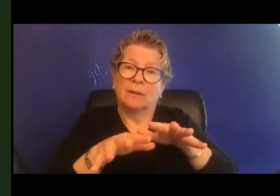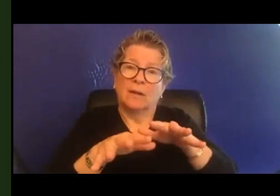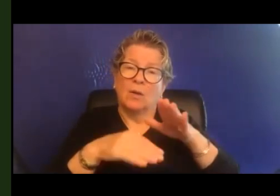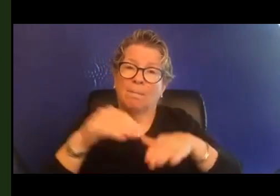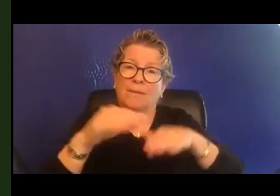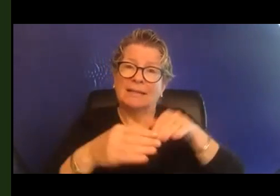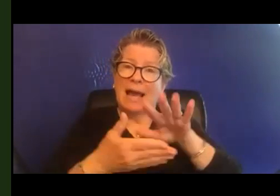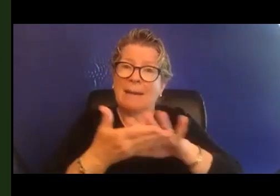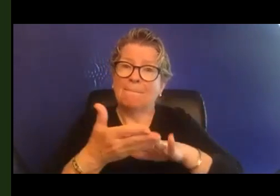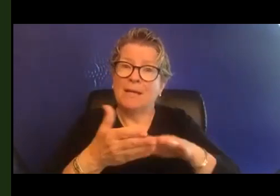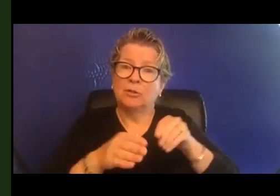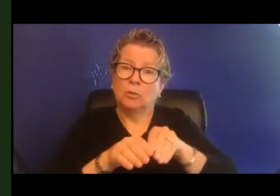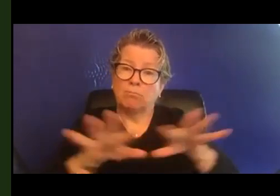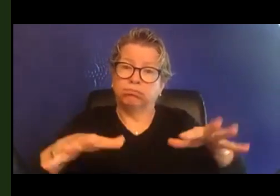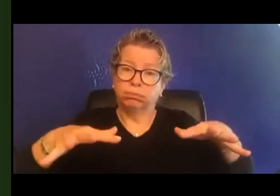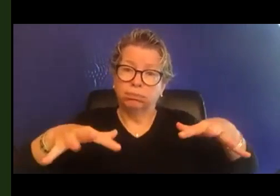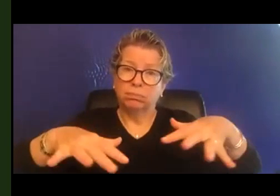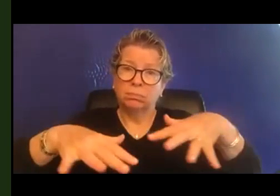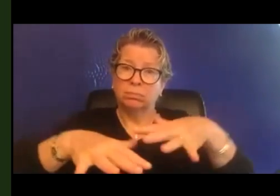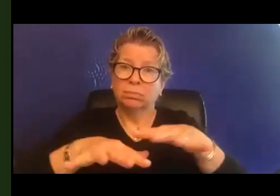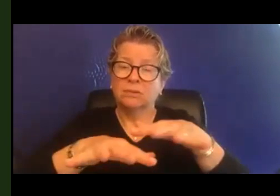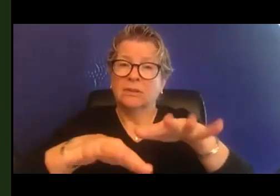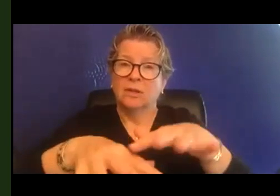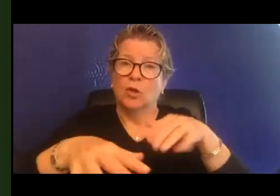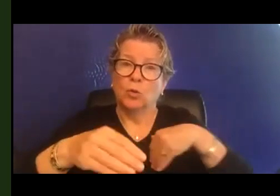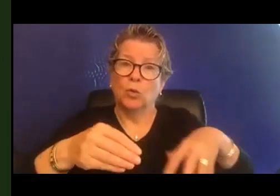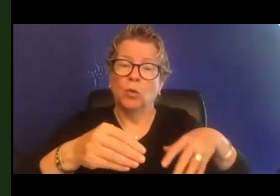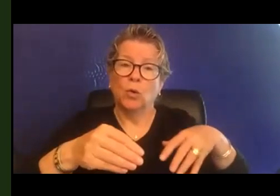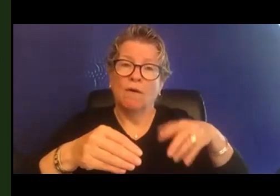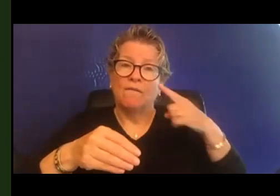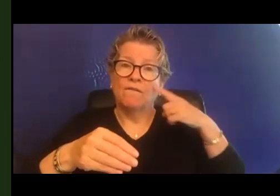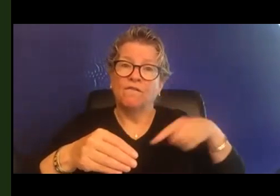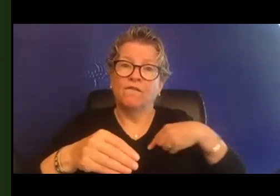doesn't impact downstream portions of the creek, and the